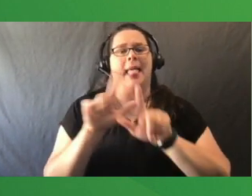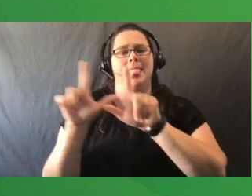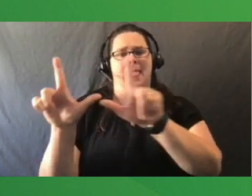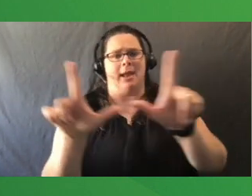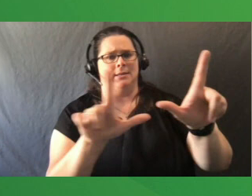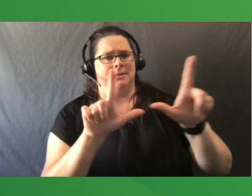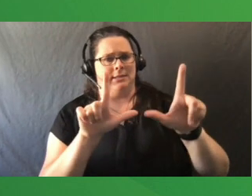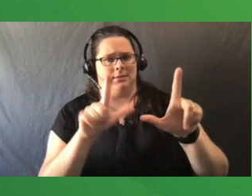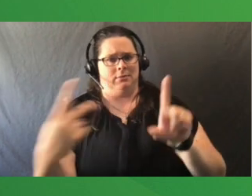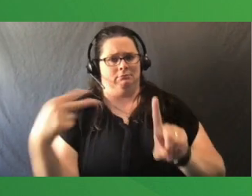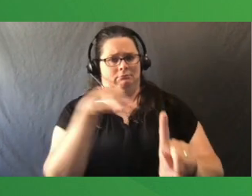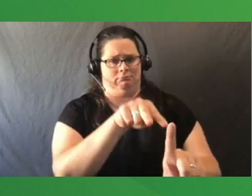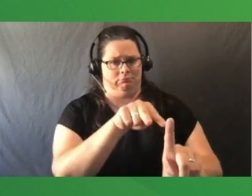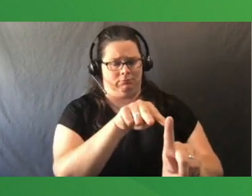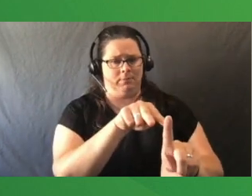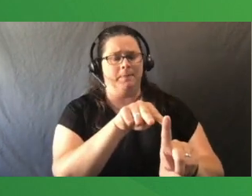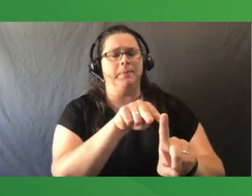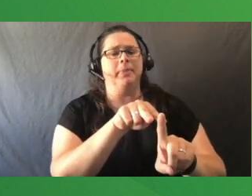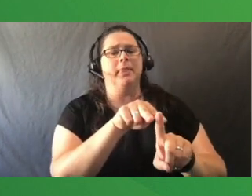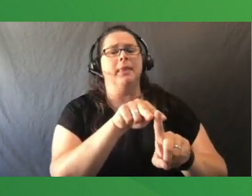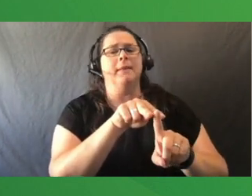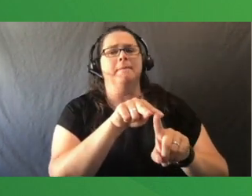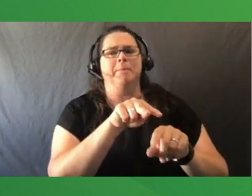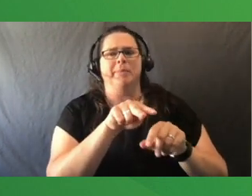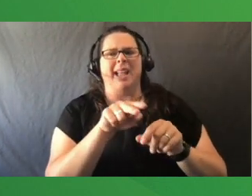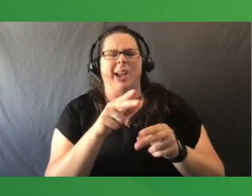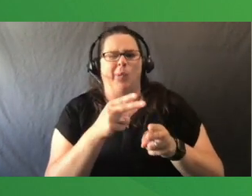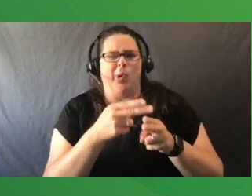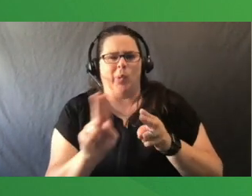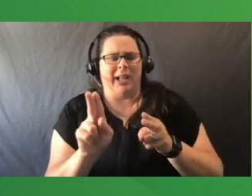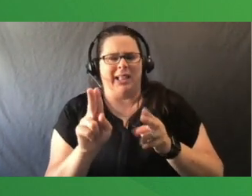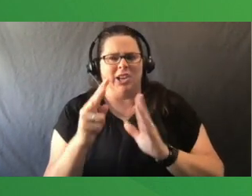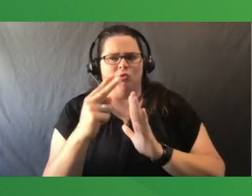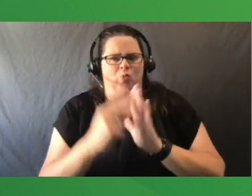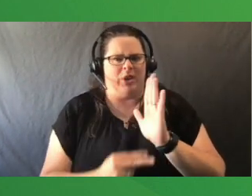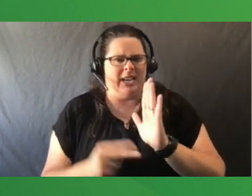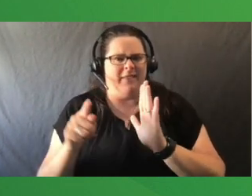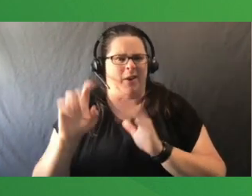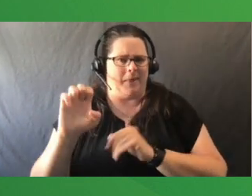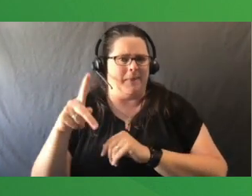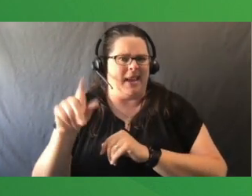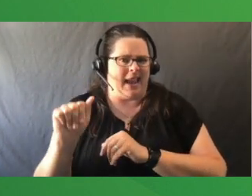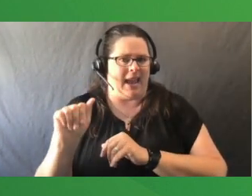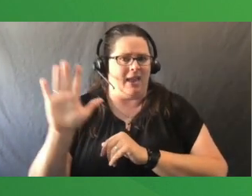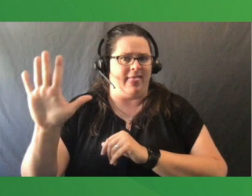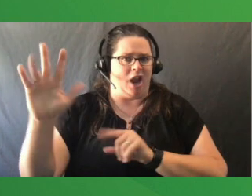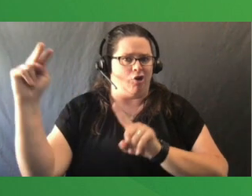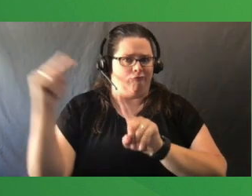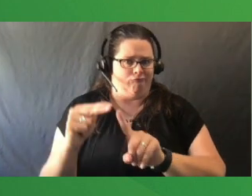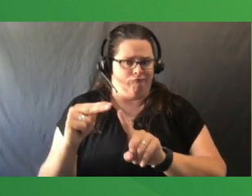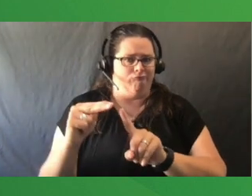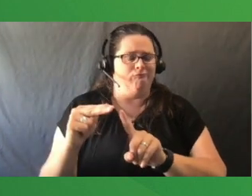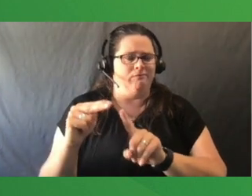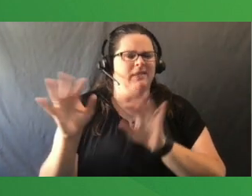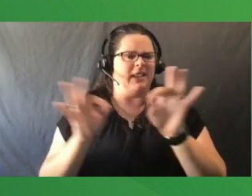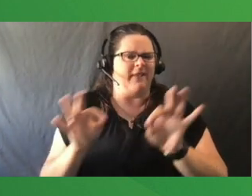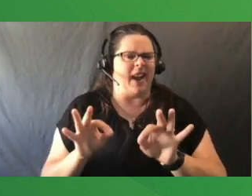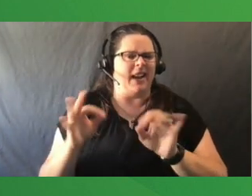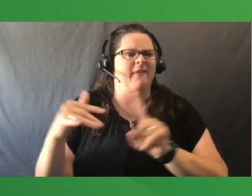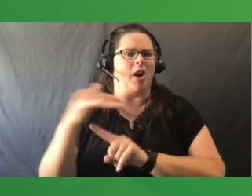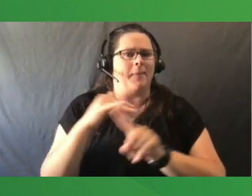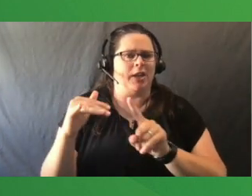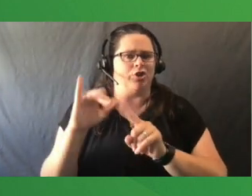And just to quickly read from the EPA part of how they define environmental justice,